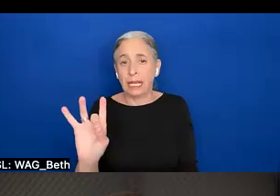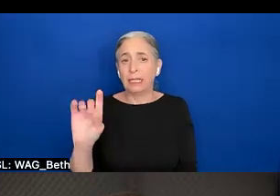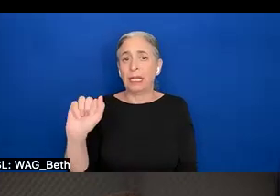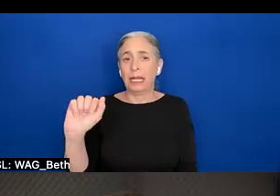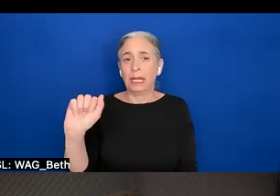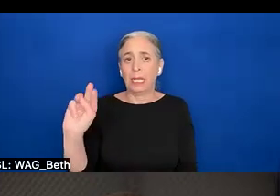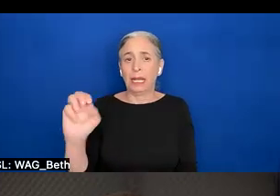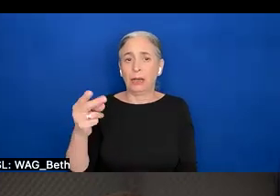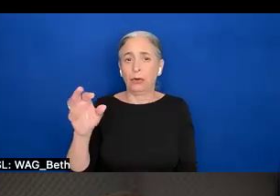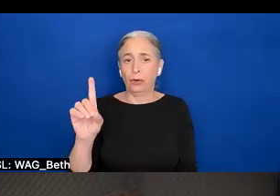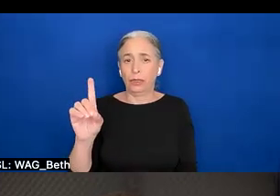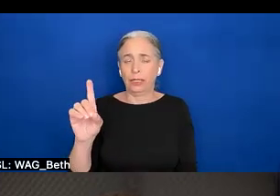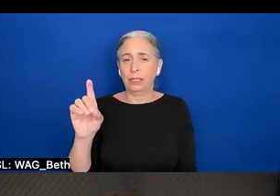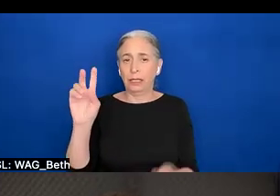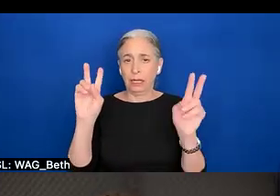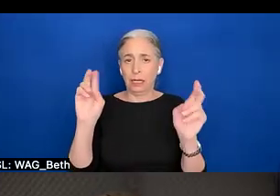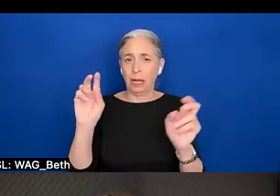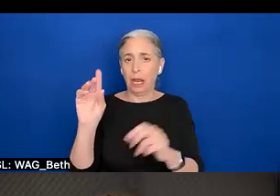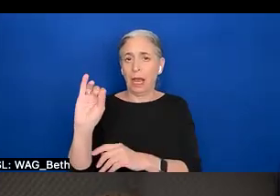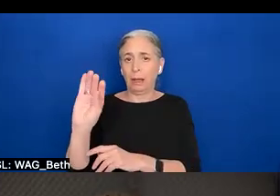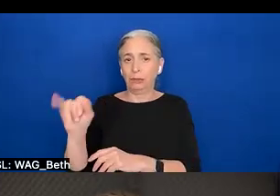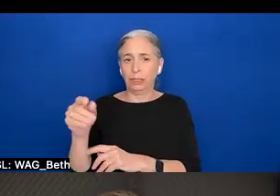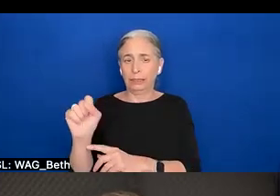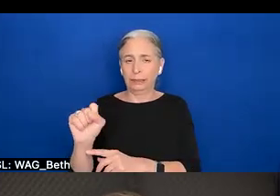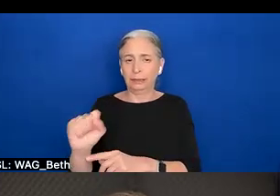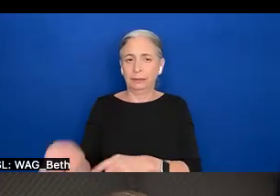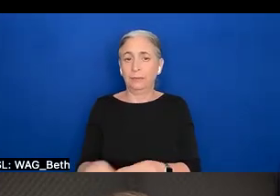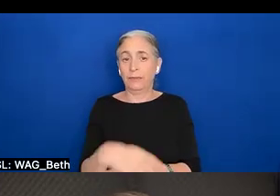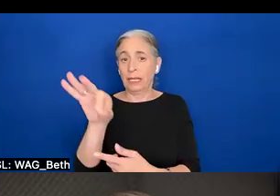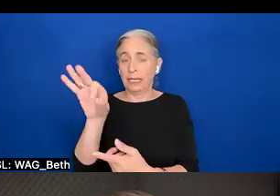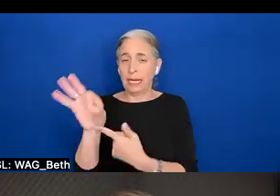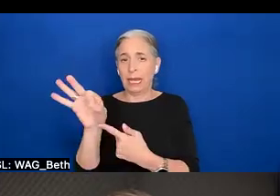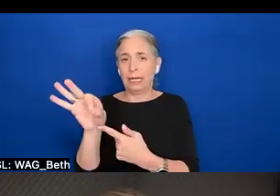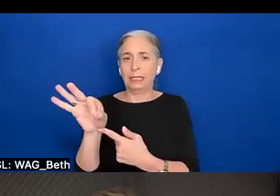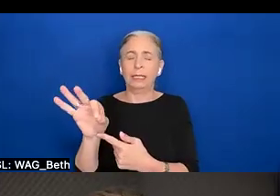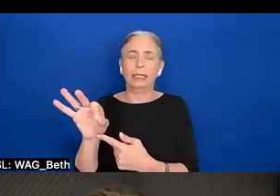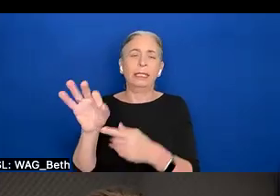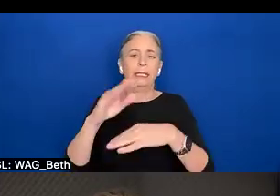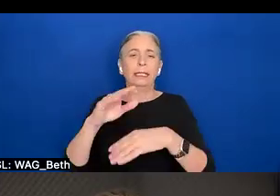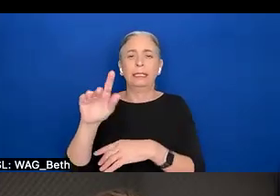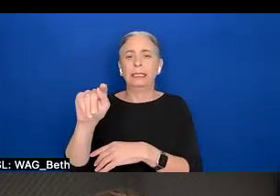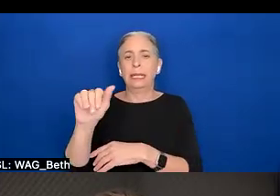And how to use properly the table of contents